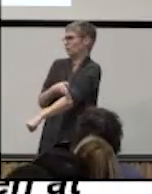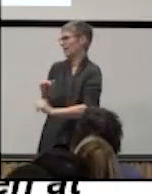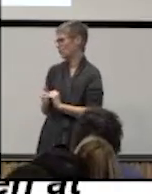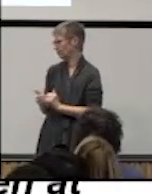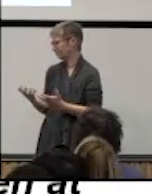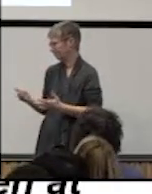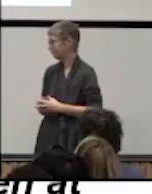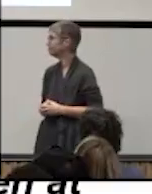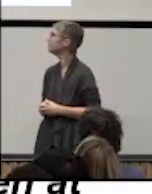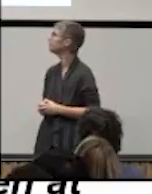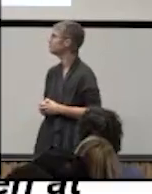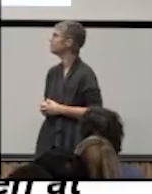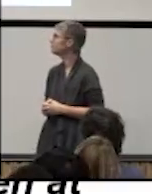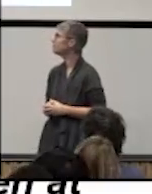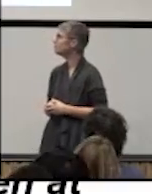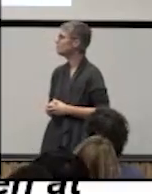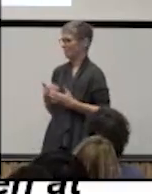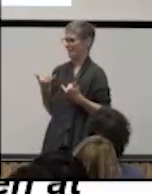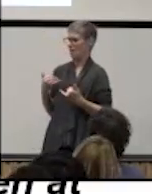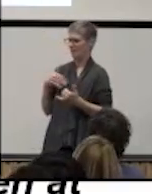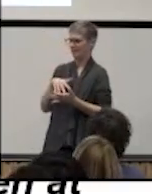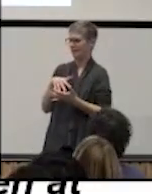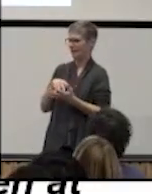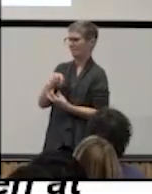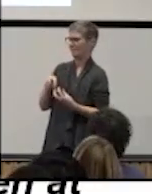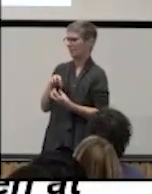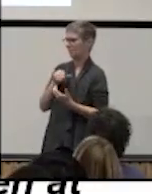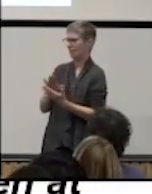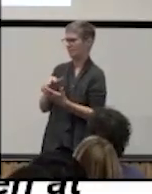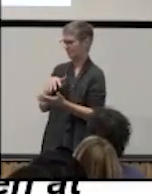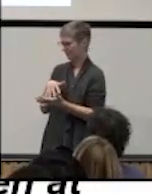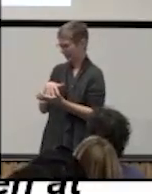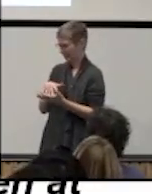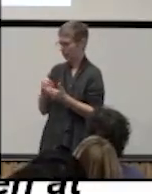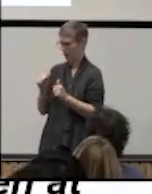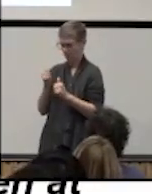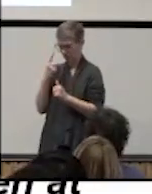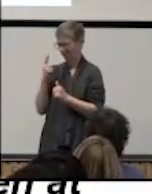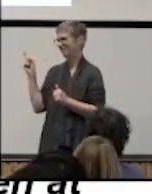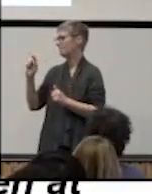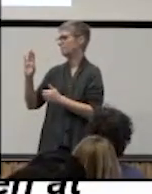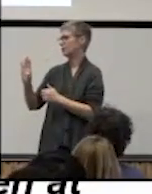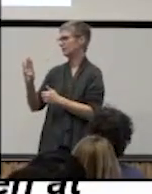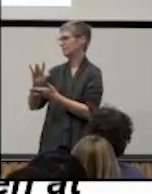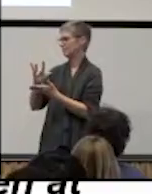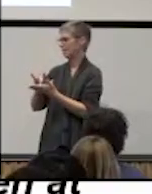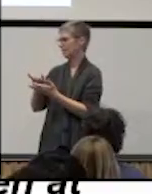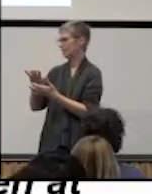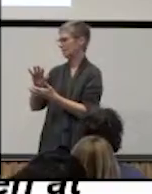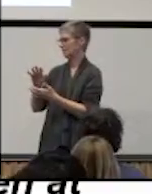And we're currently undertaking a study, a mixed method study to try to understand. At Boston Medical Center, a safety net hospital,